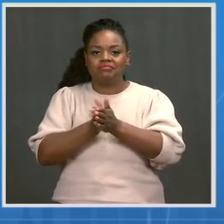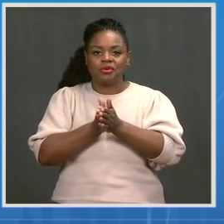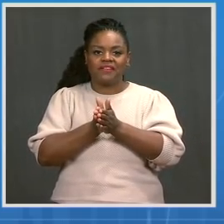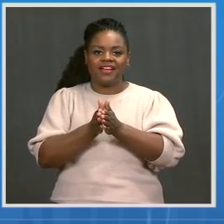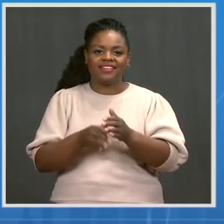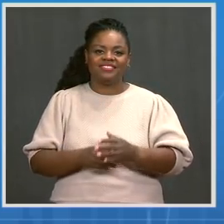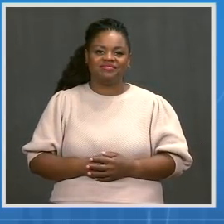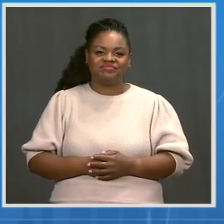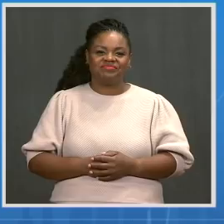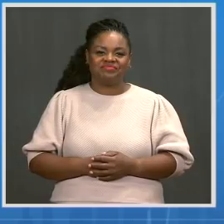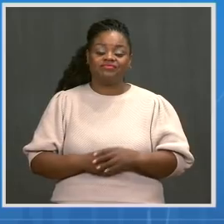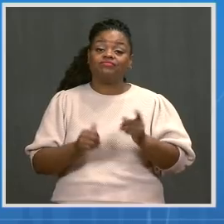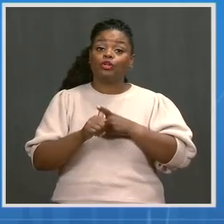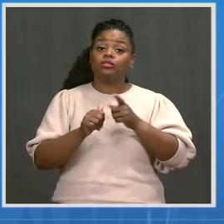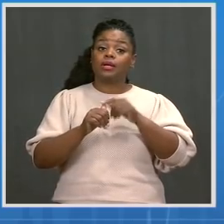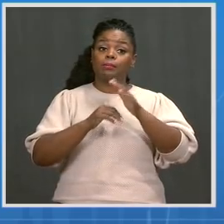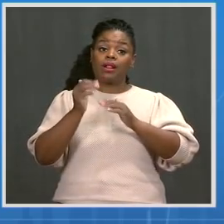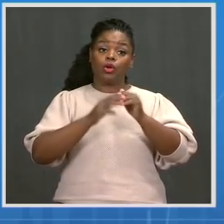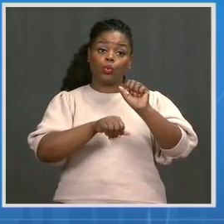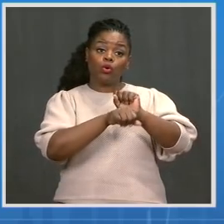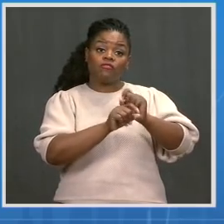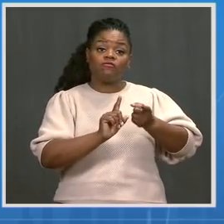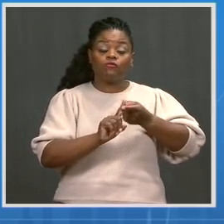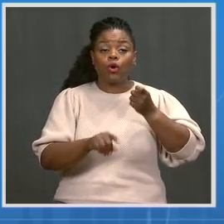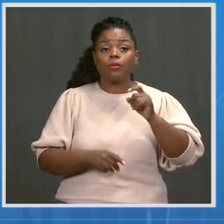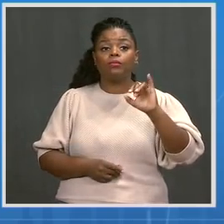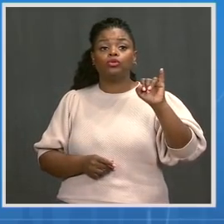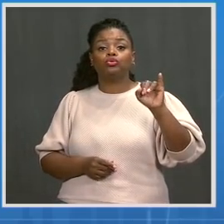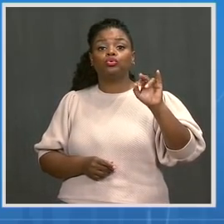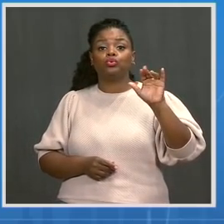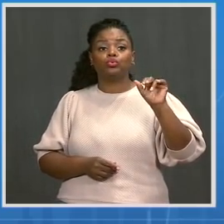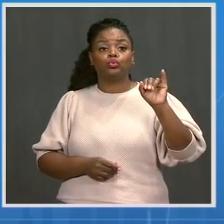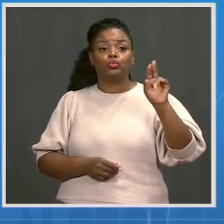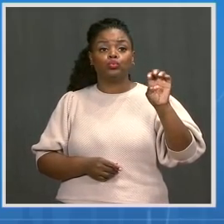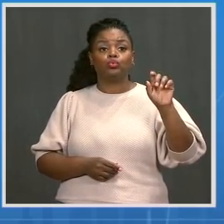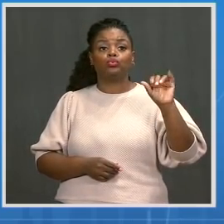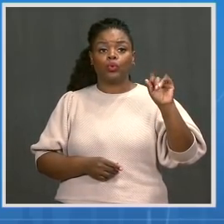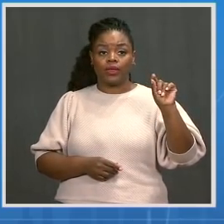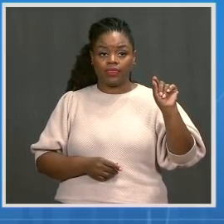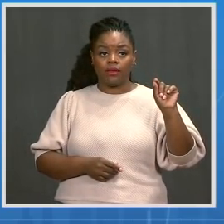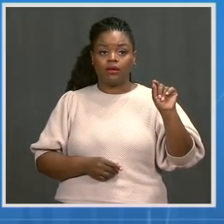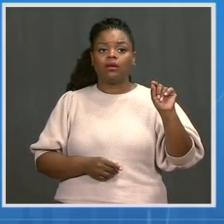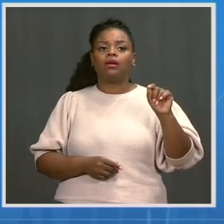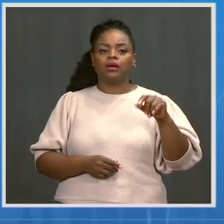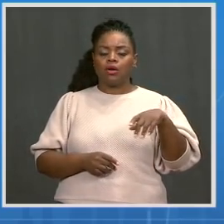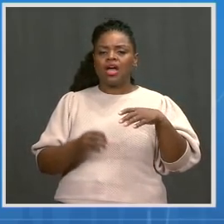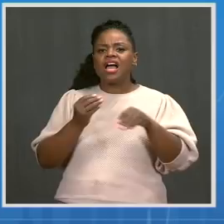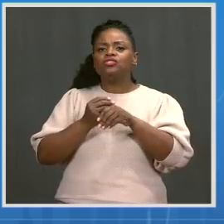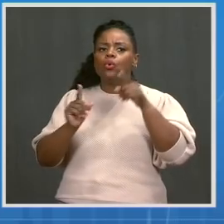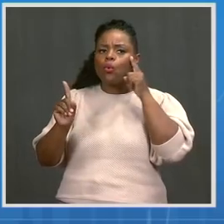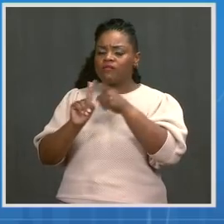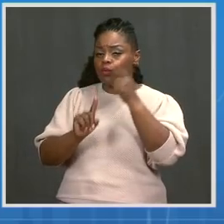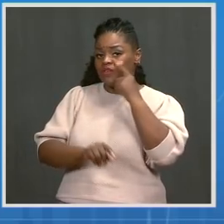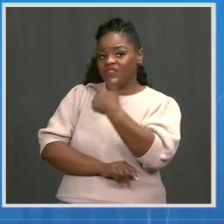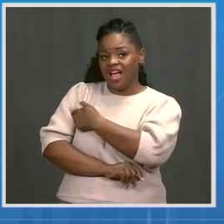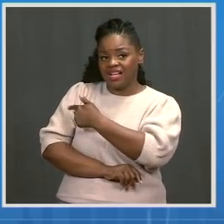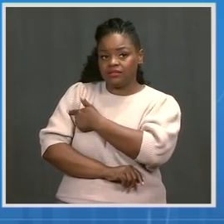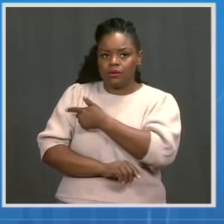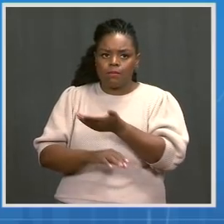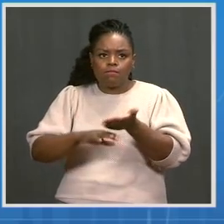we began on January 20th, taking additional bold steps to make vaccines even more accessible to all Americans